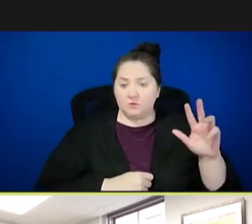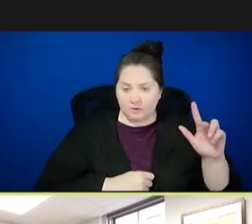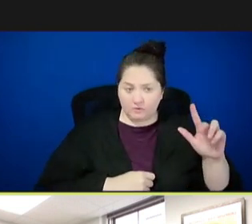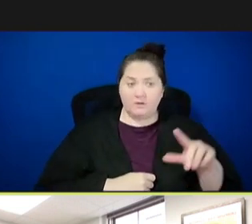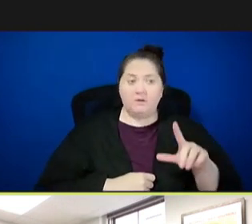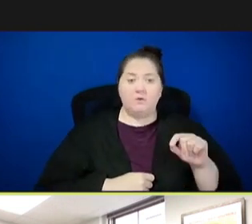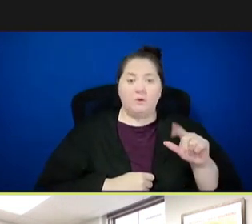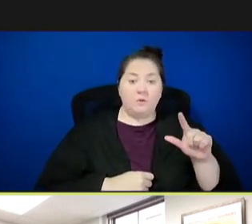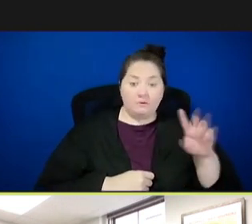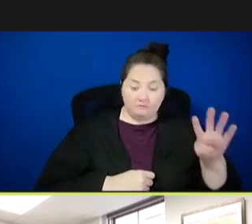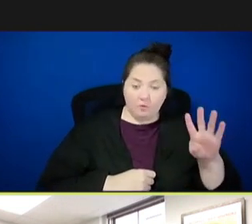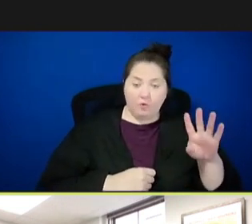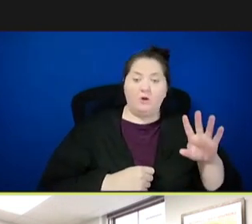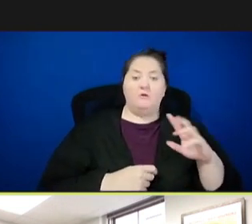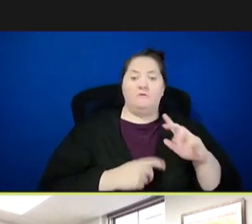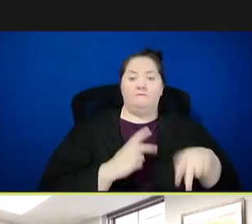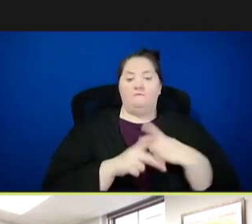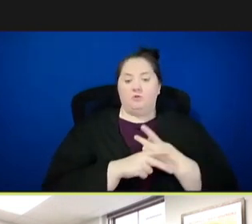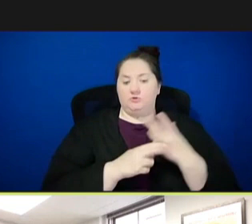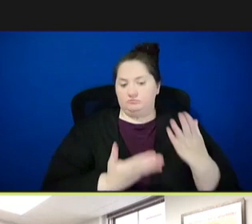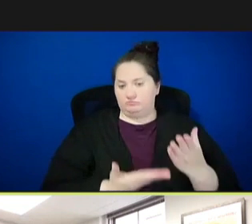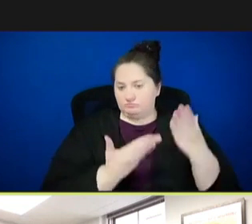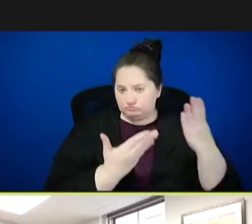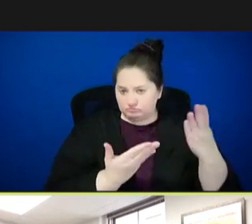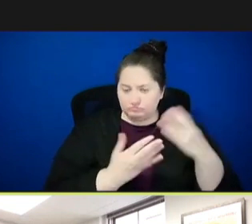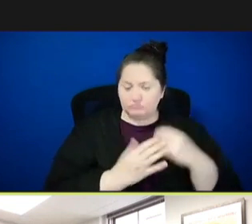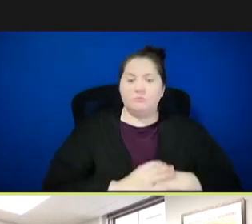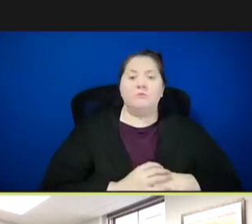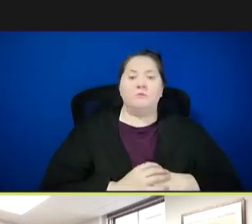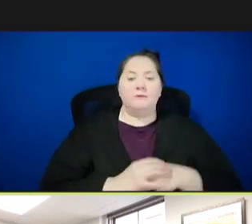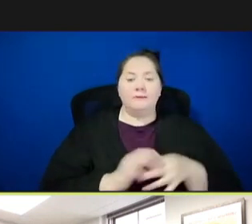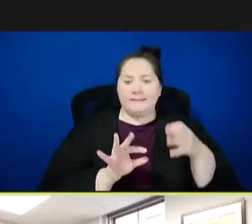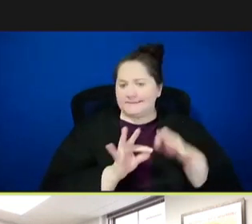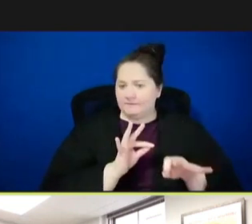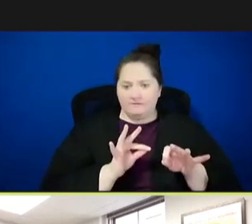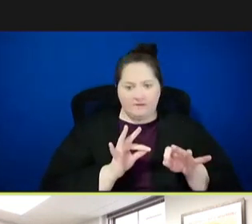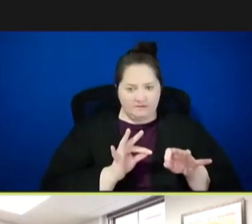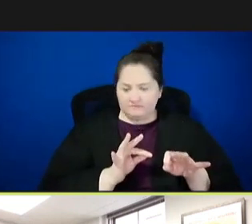version was recommended, it was going to be very simple. You were going to get one dose while